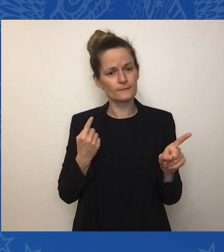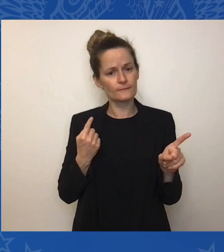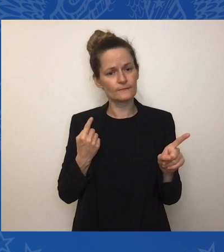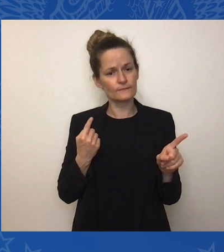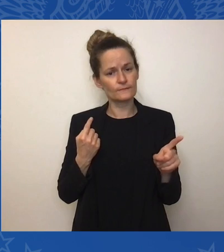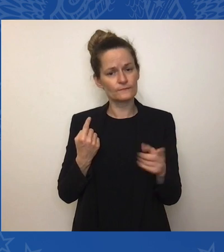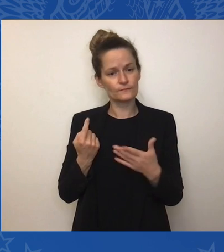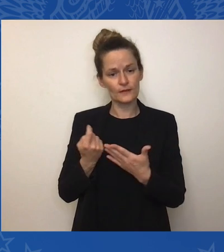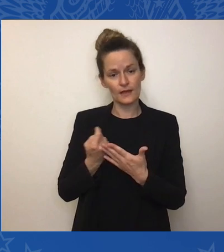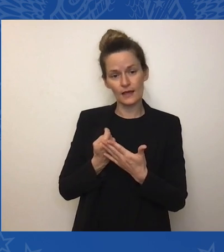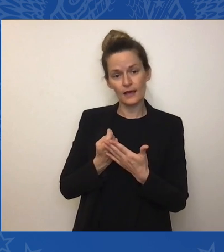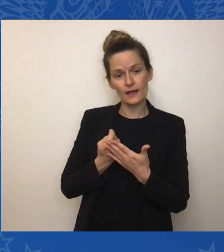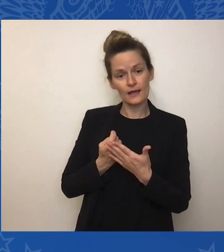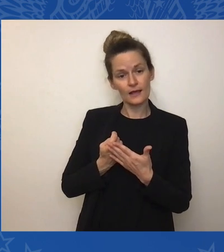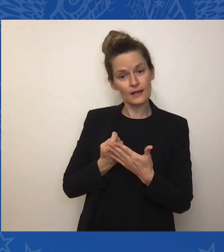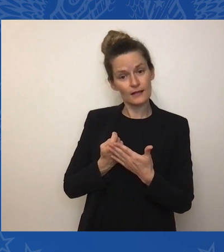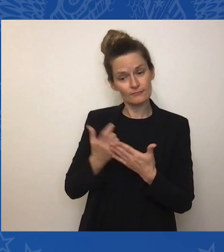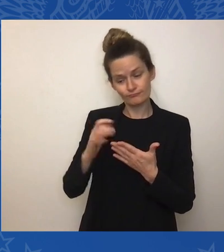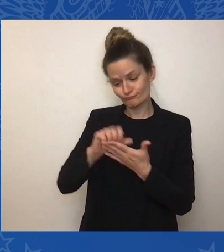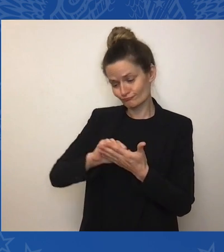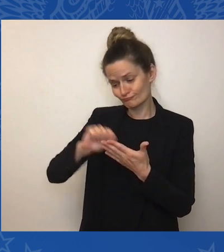It only hides when it's defeated.